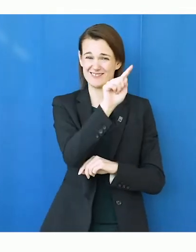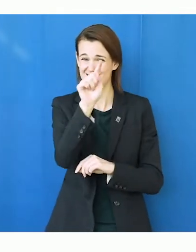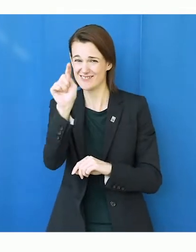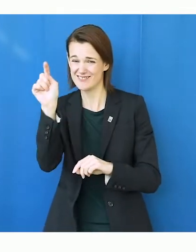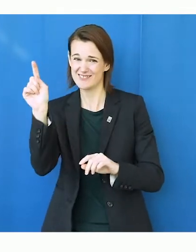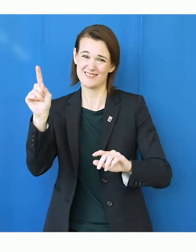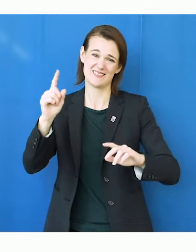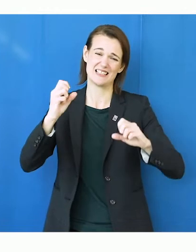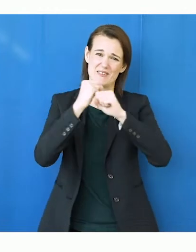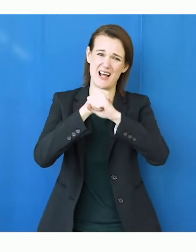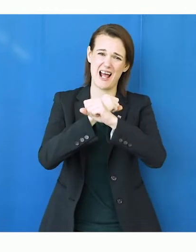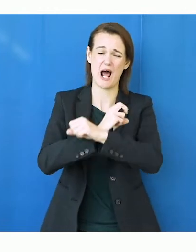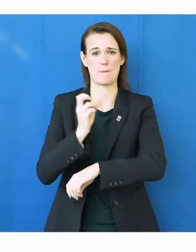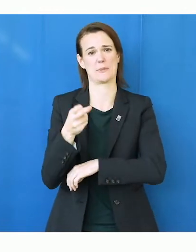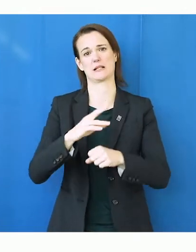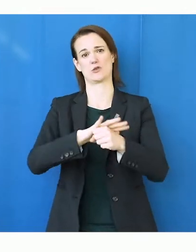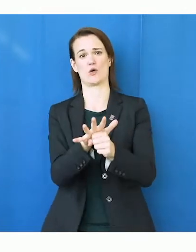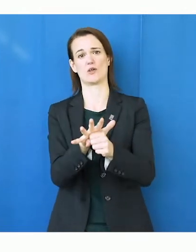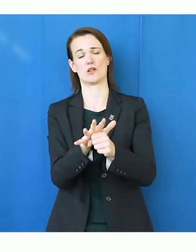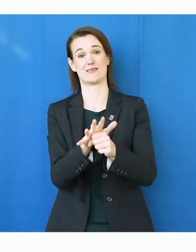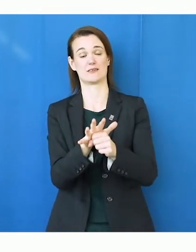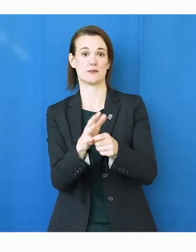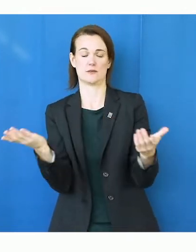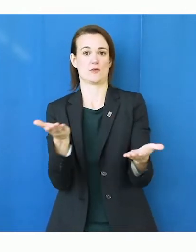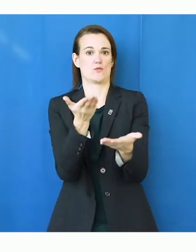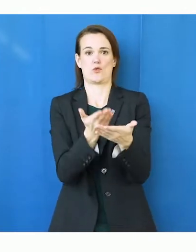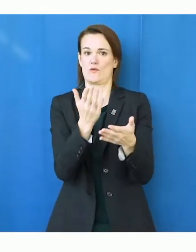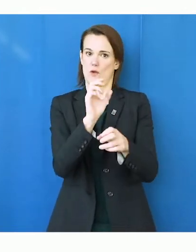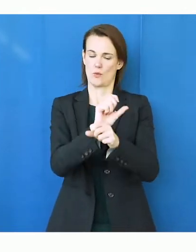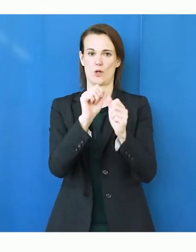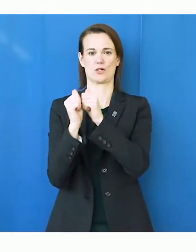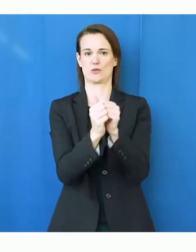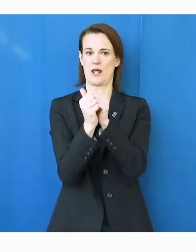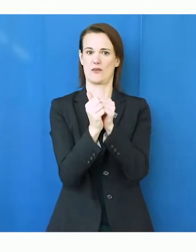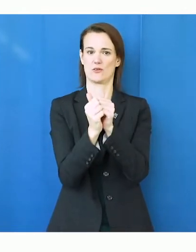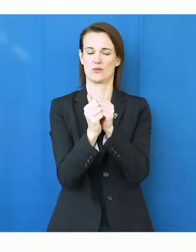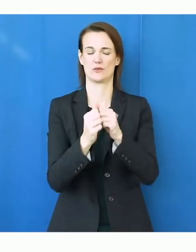There is strength in working together as a community, and this is evident in the fight against the virus.